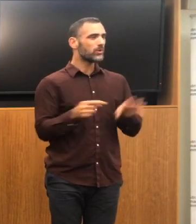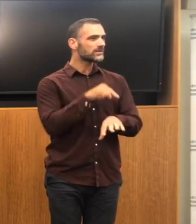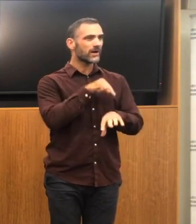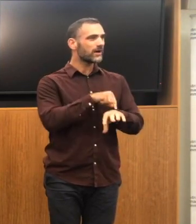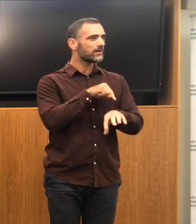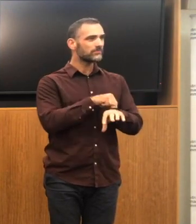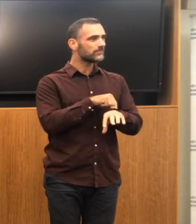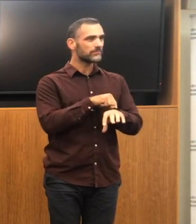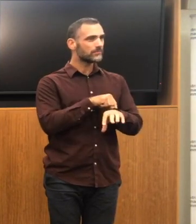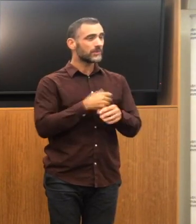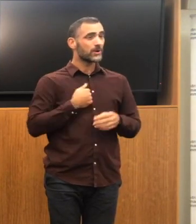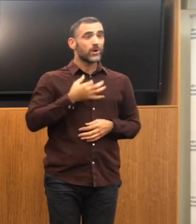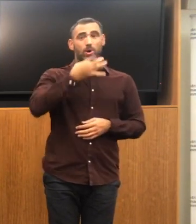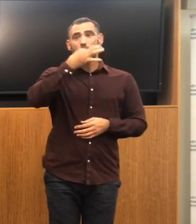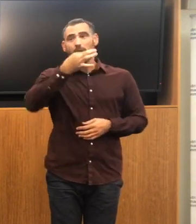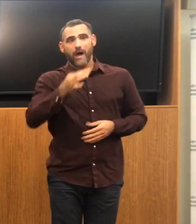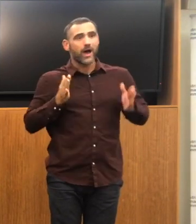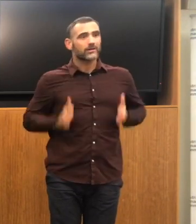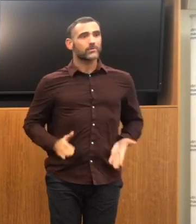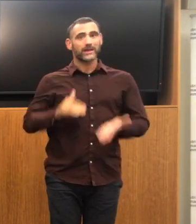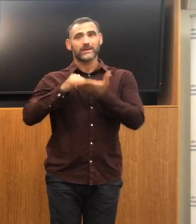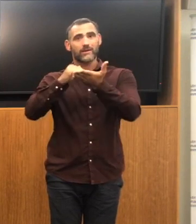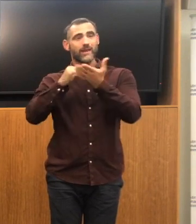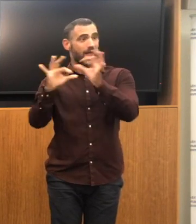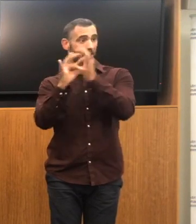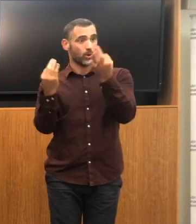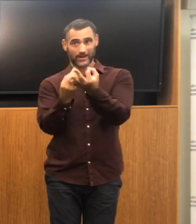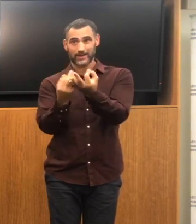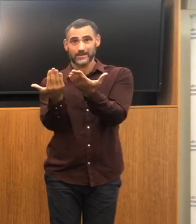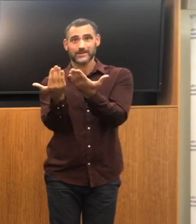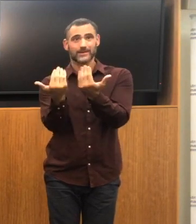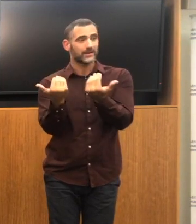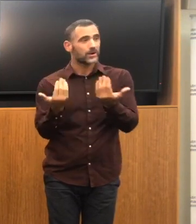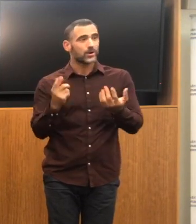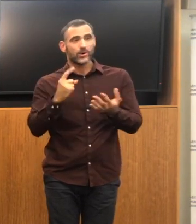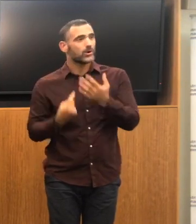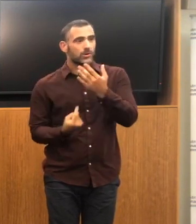with humanitarian organizations and I think many of them